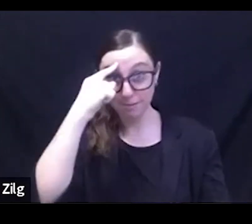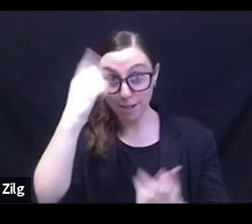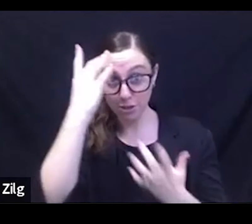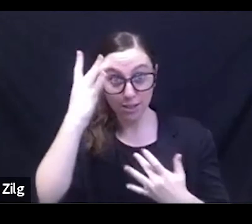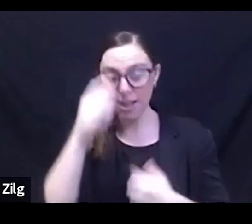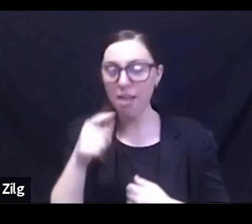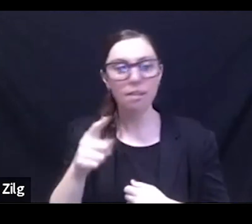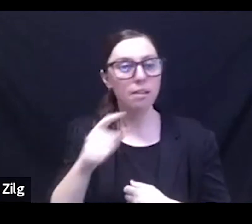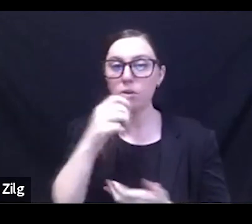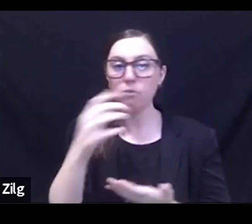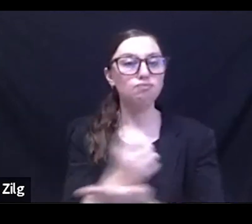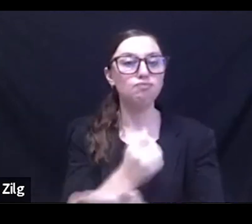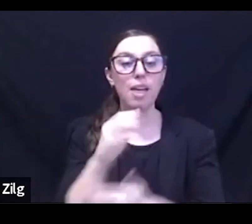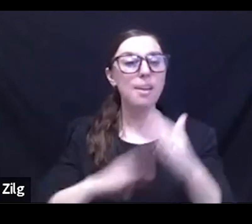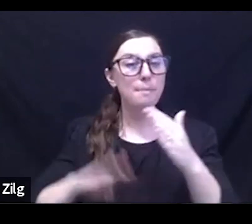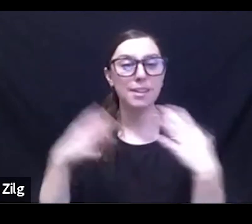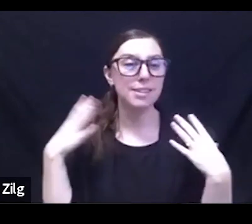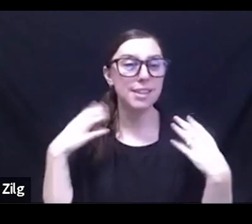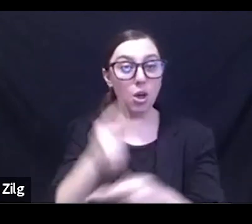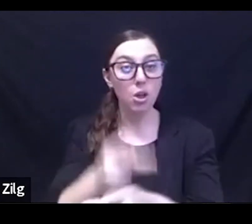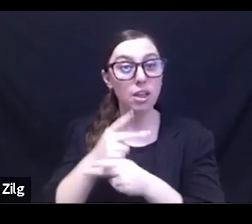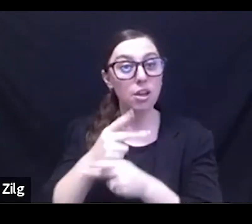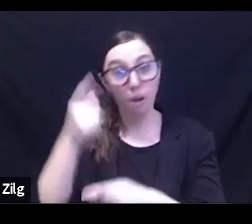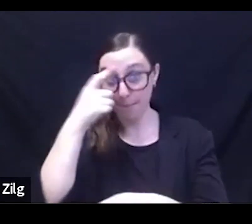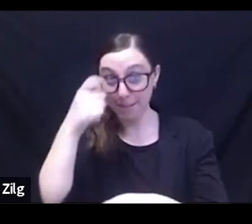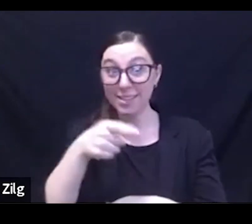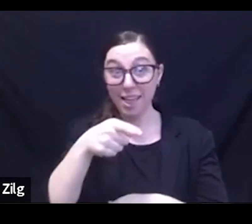that they need because this is a big barrier, having to